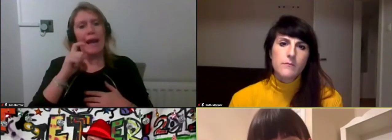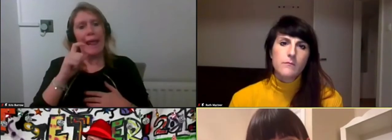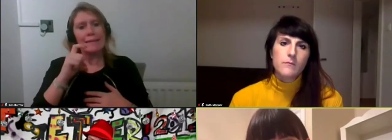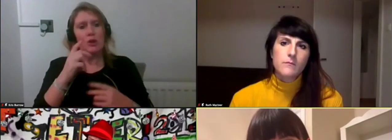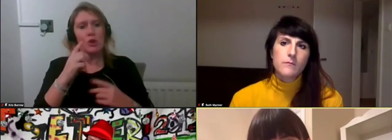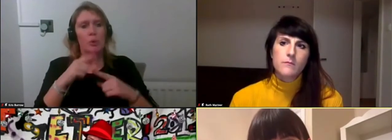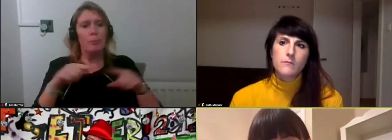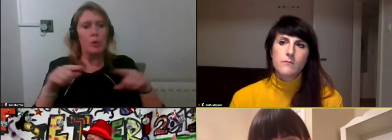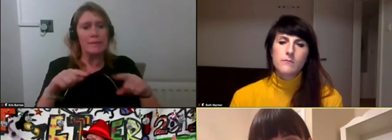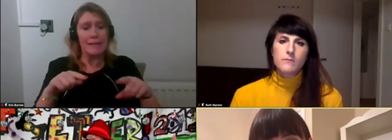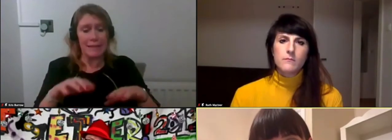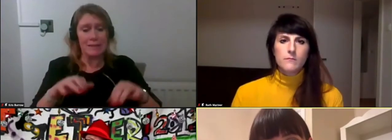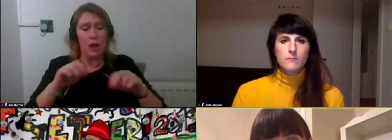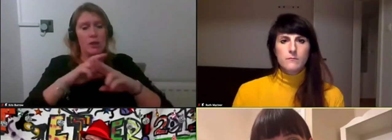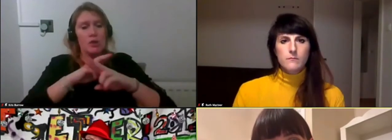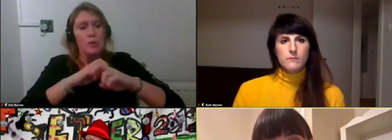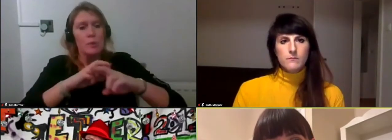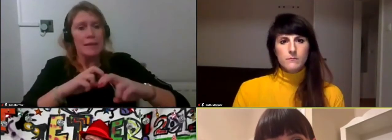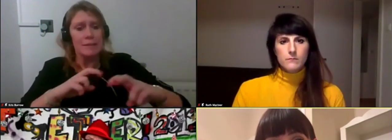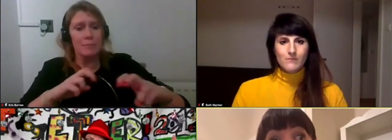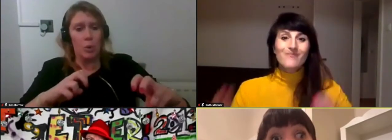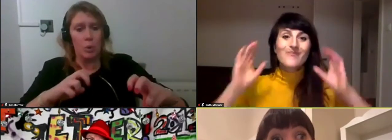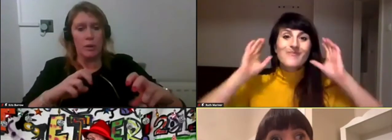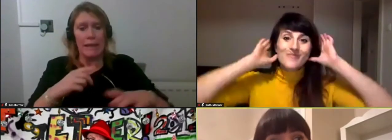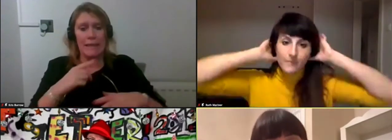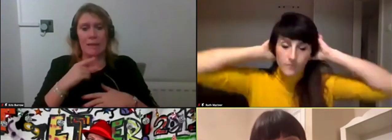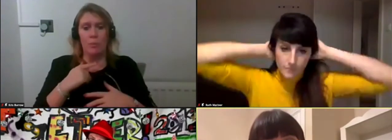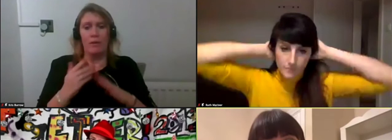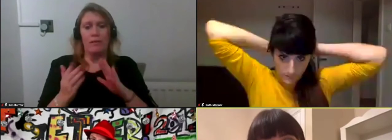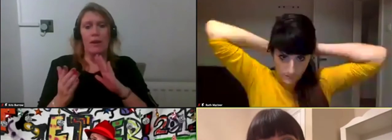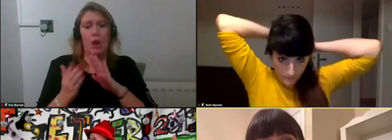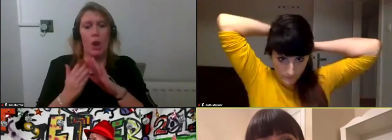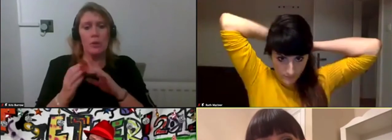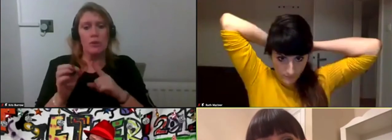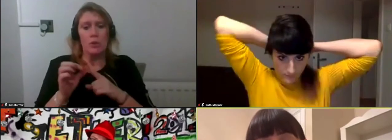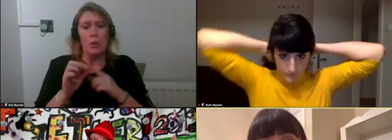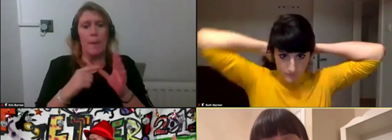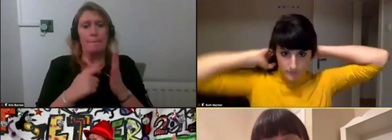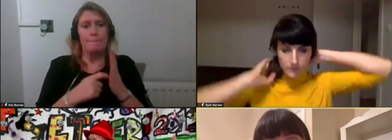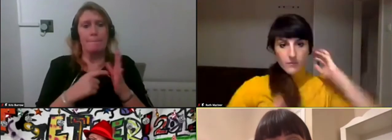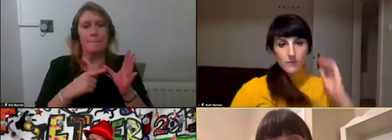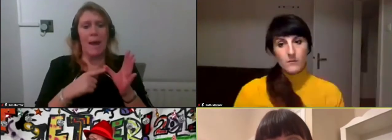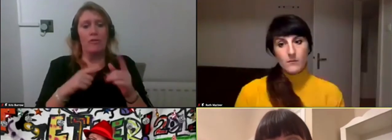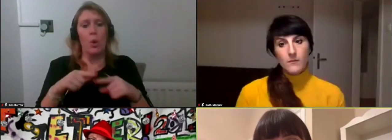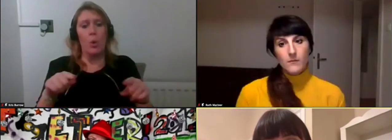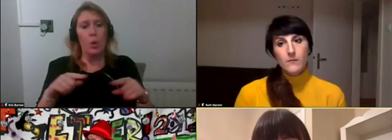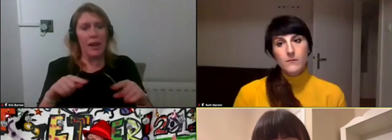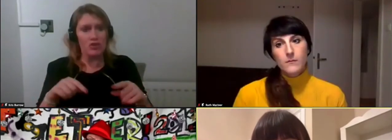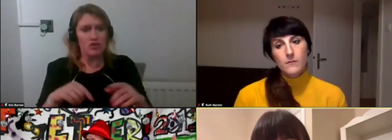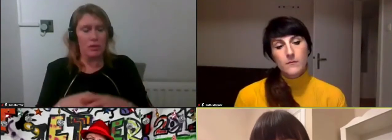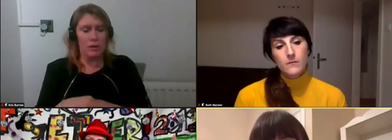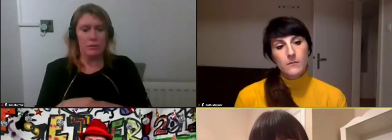also quite close to Paraorchestra, and I think that's, you know, again that's so interesting what they have been doing and